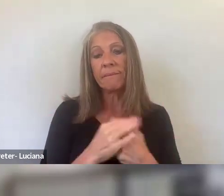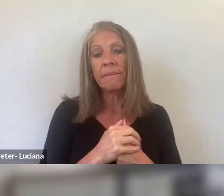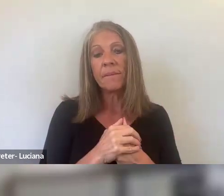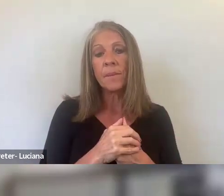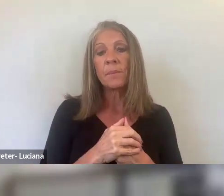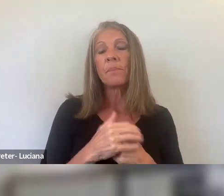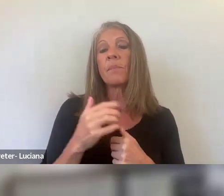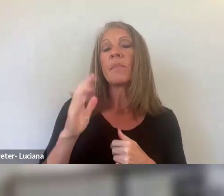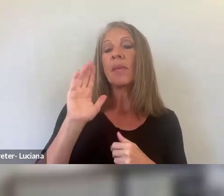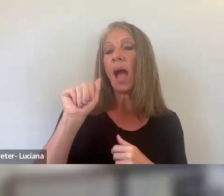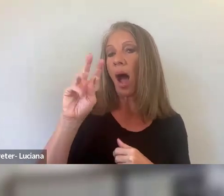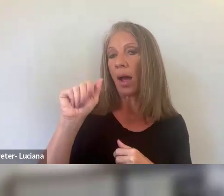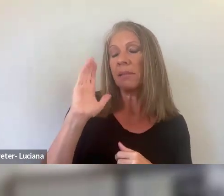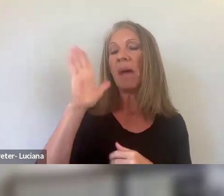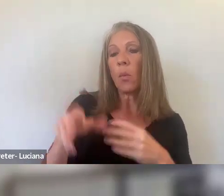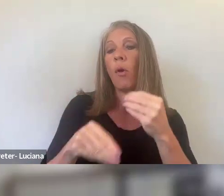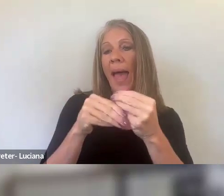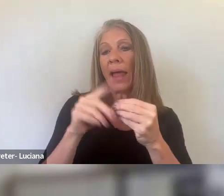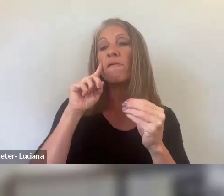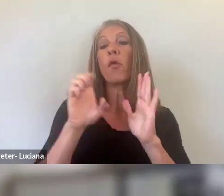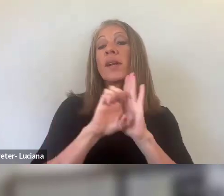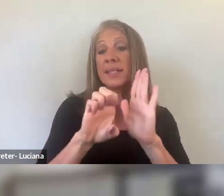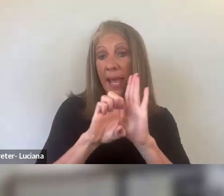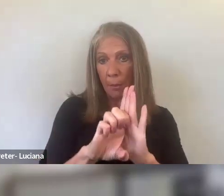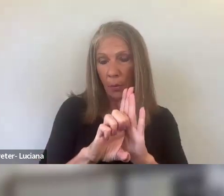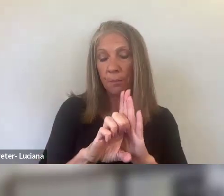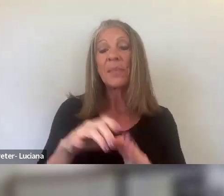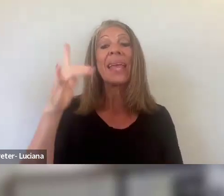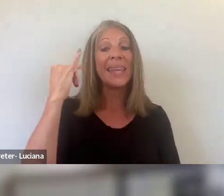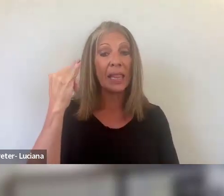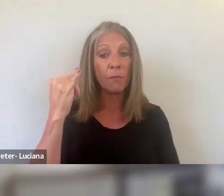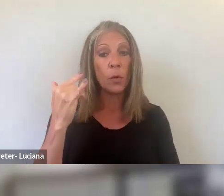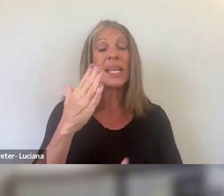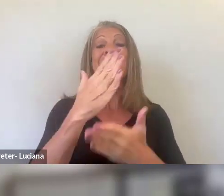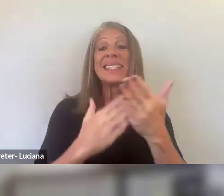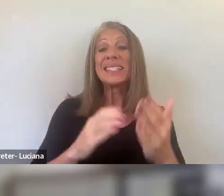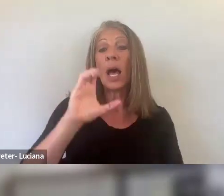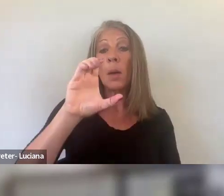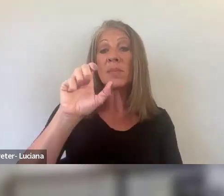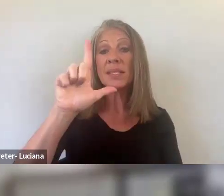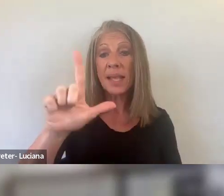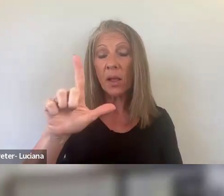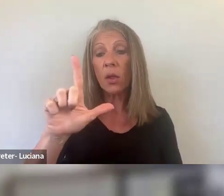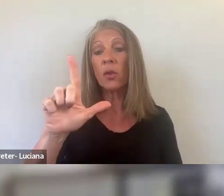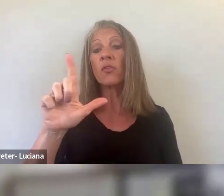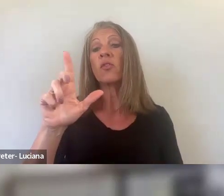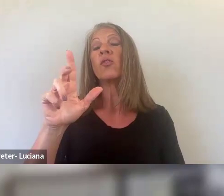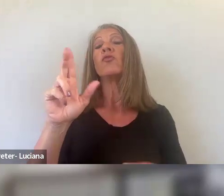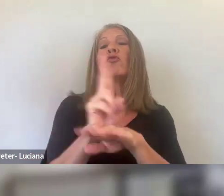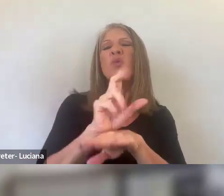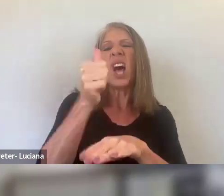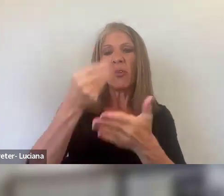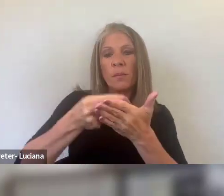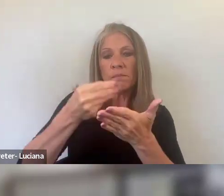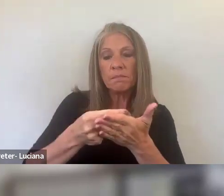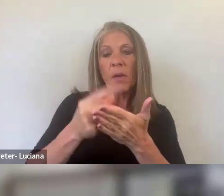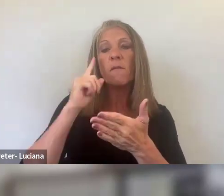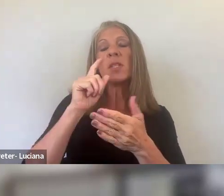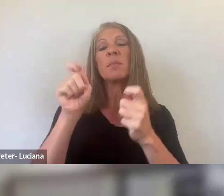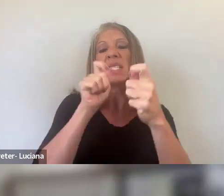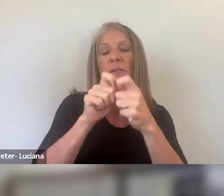I would just add as an example, in California, some leverage other dollars for home modifications